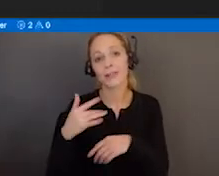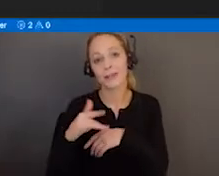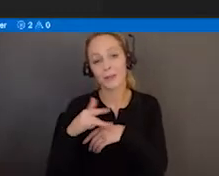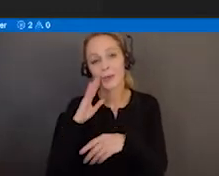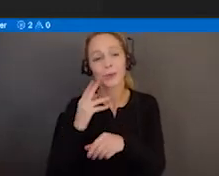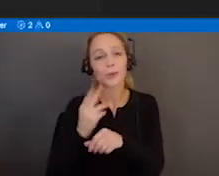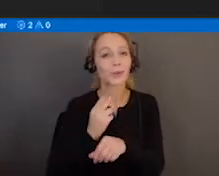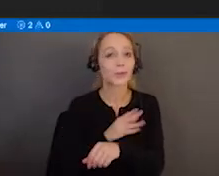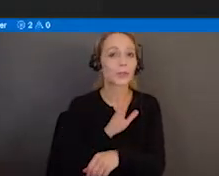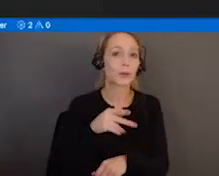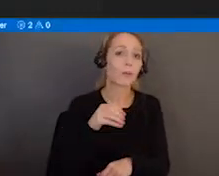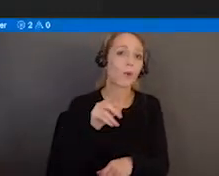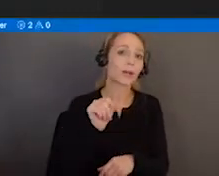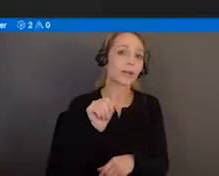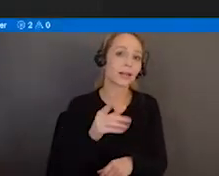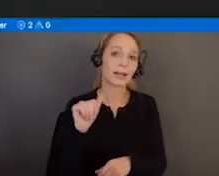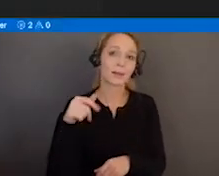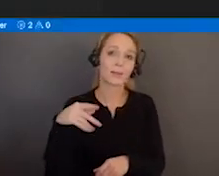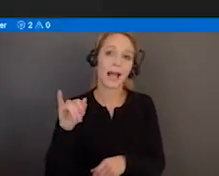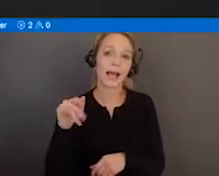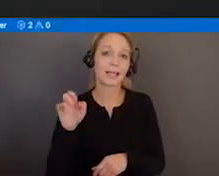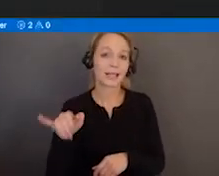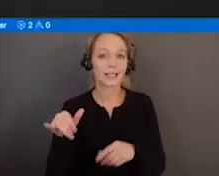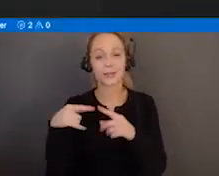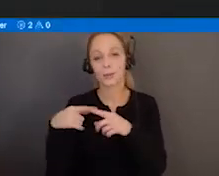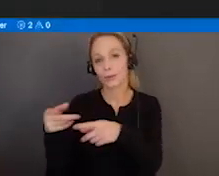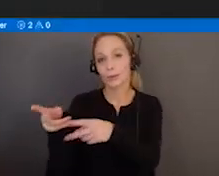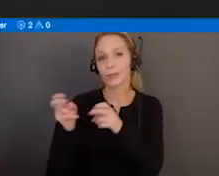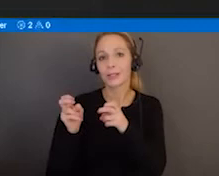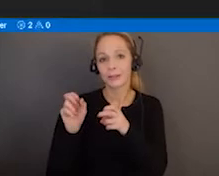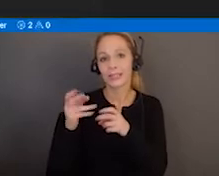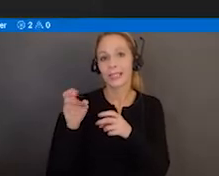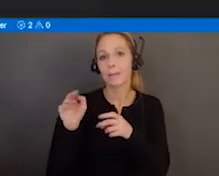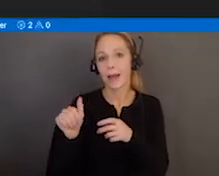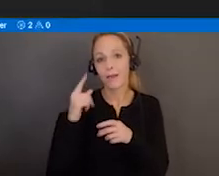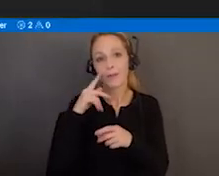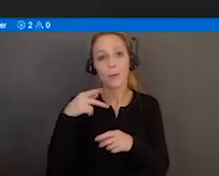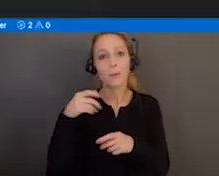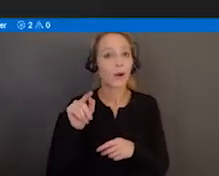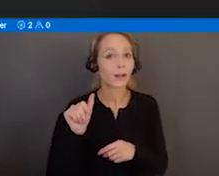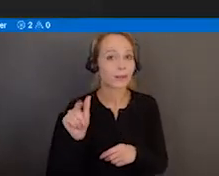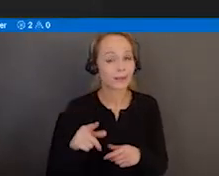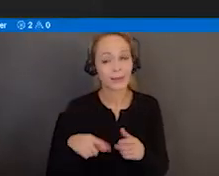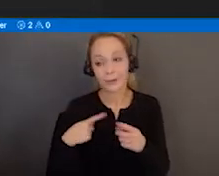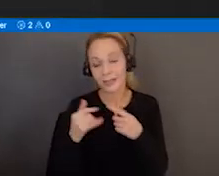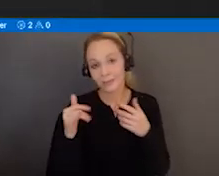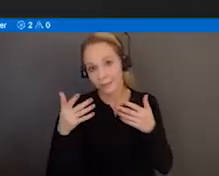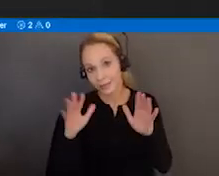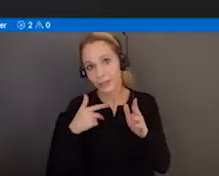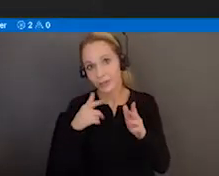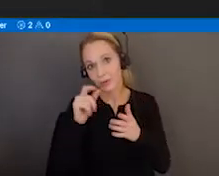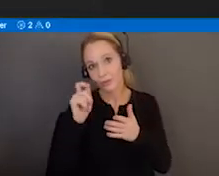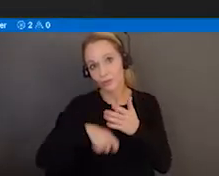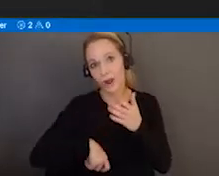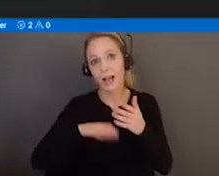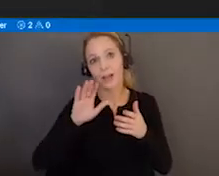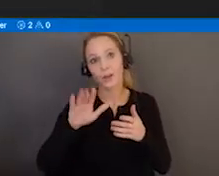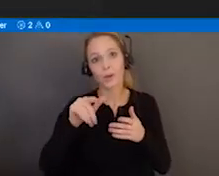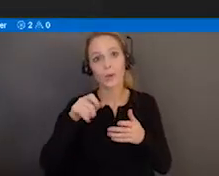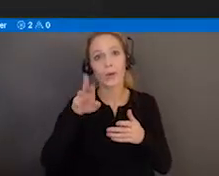YOUR PORTAL I.D. TO RETRIEVE THE SCHEMA FOR YOUR PORTAL. ONCE THAT'S DONE, YOU CAN WRITE YOUR QUERY WITH AUTO COMPLETE.